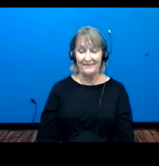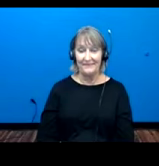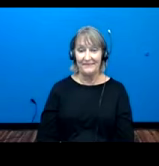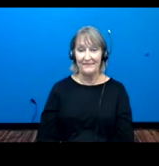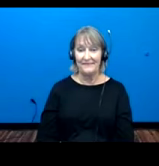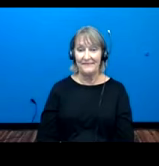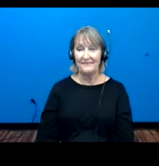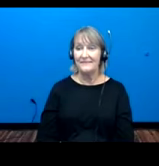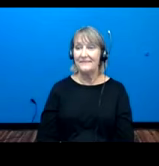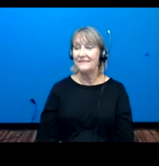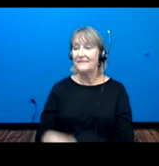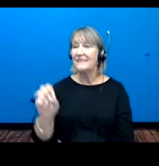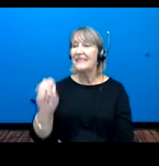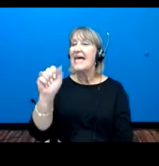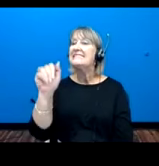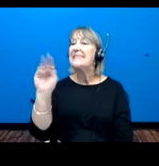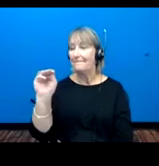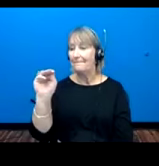Sam Peters: Hey, this is Sam. I'm going to read some of the